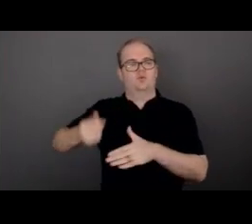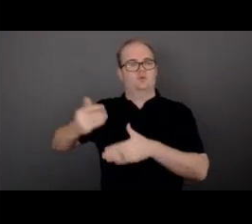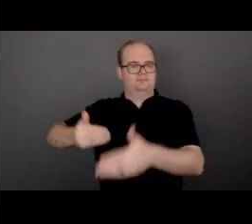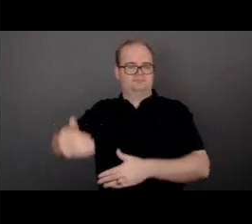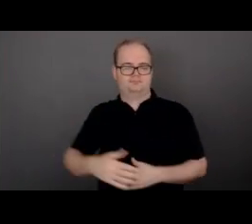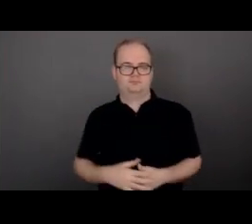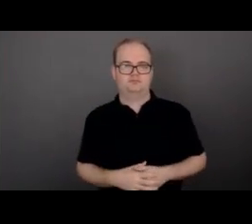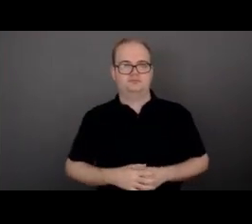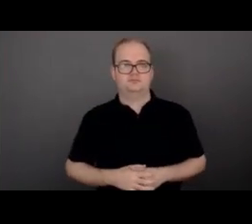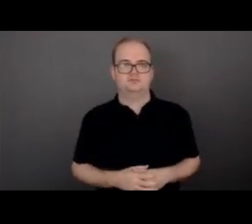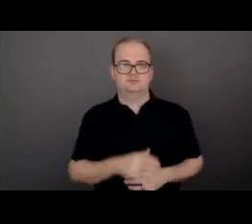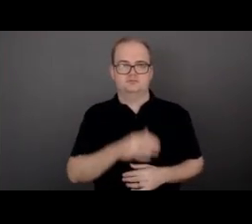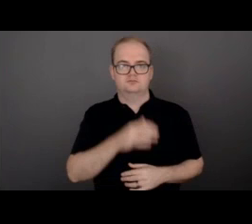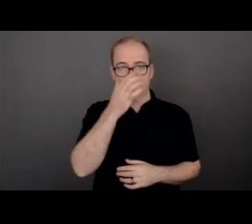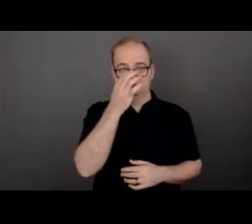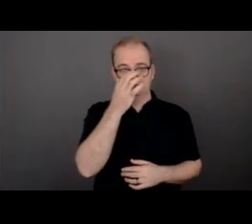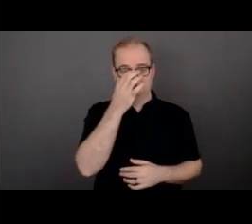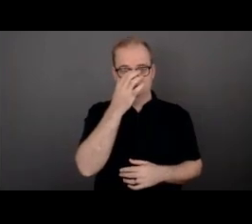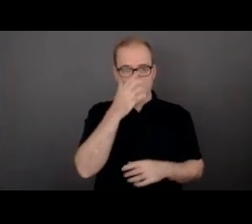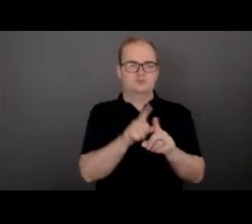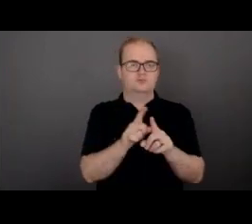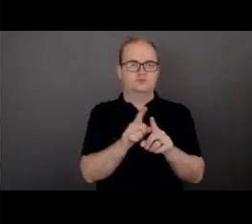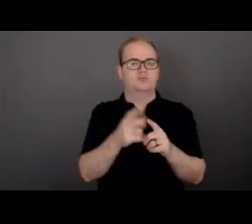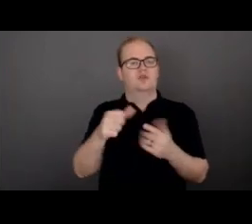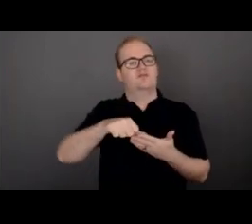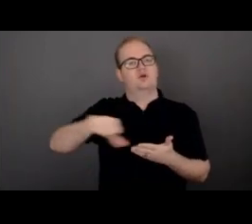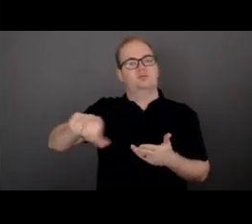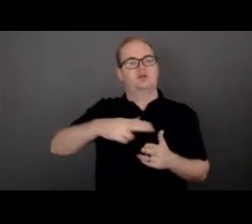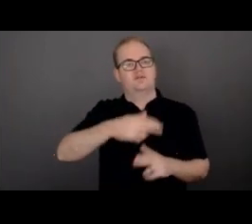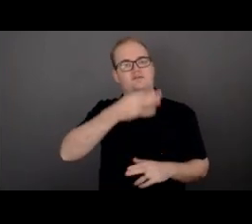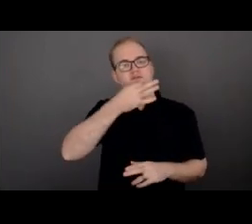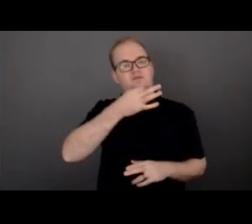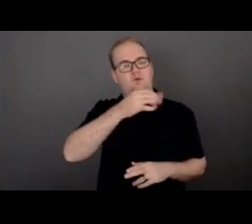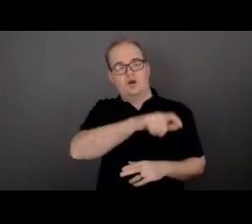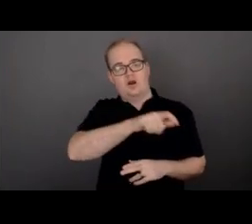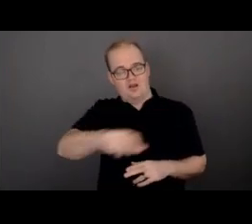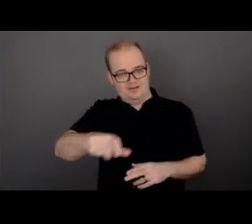We also have the option for clients to apply to Legal Aid Queensland for a lawyer to represent